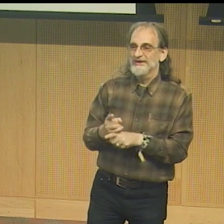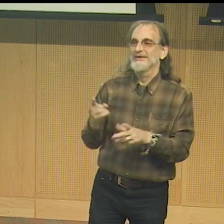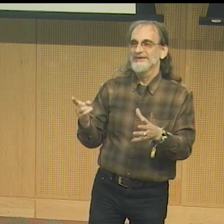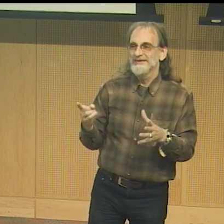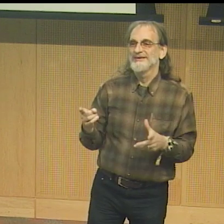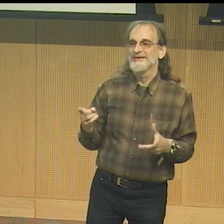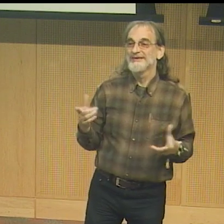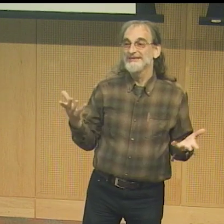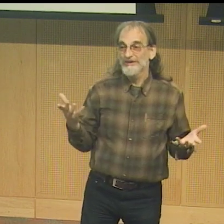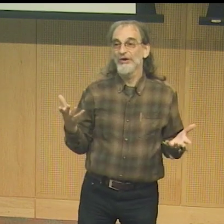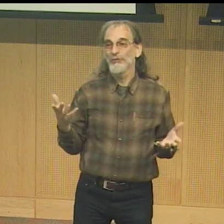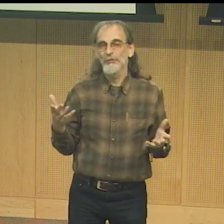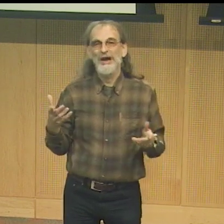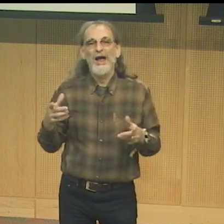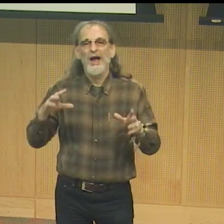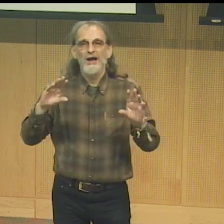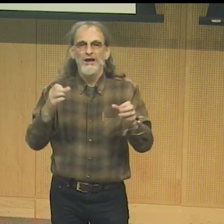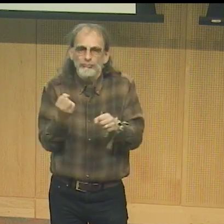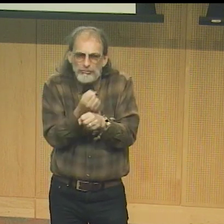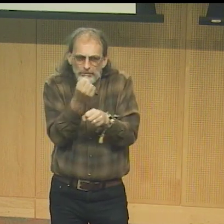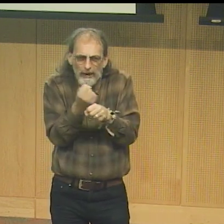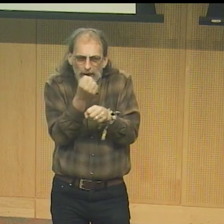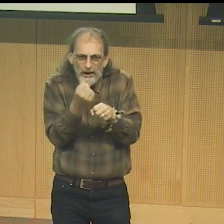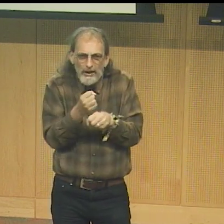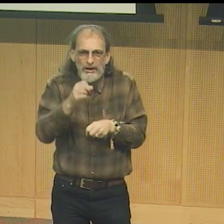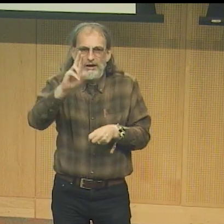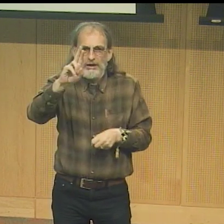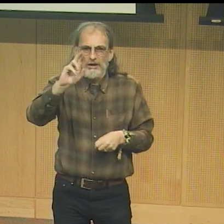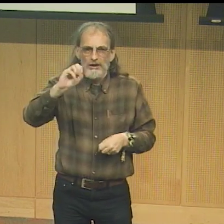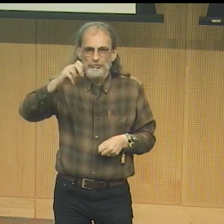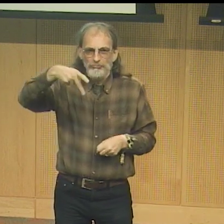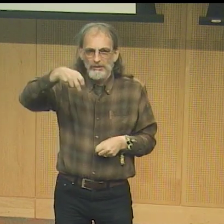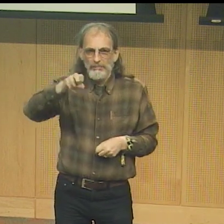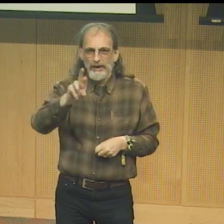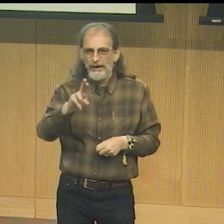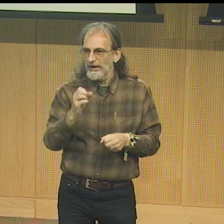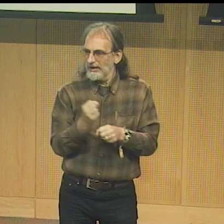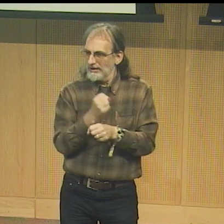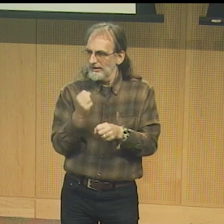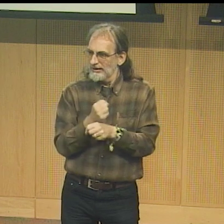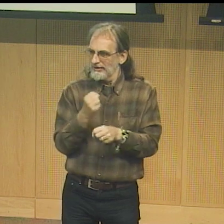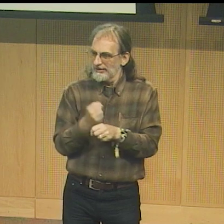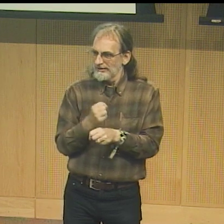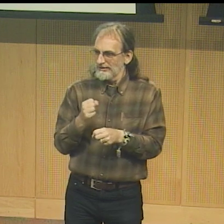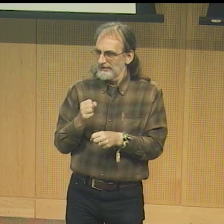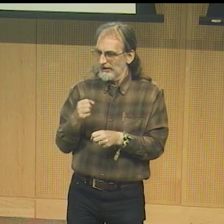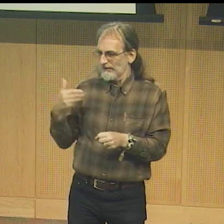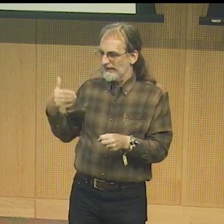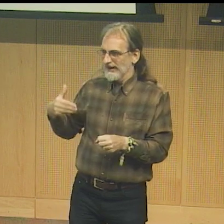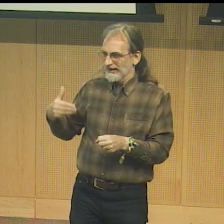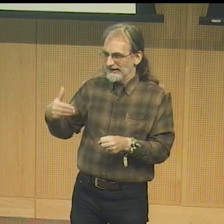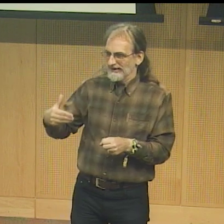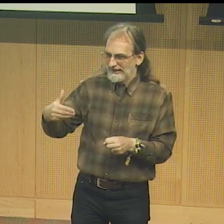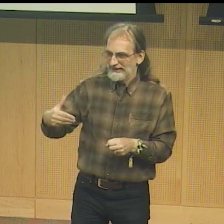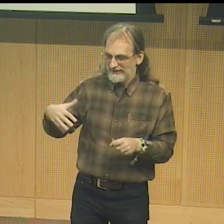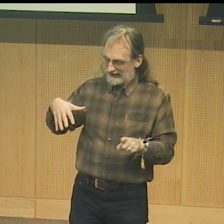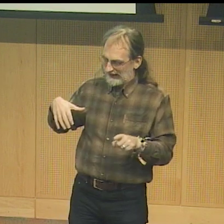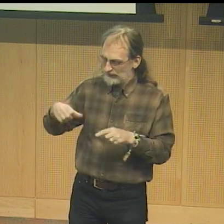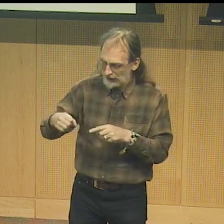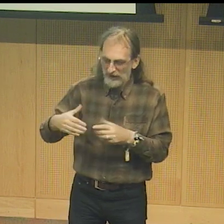one here and there, but I think what we need to do is repair the wounds and the damage